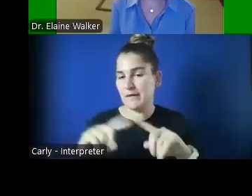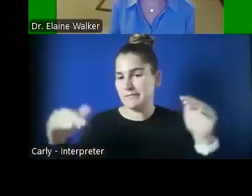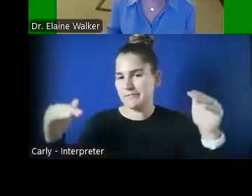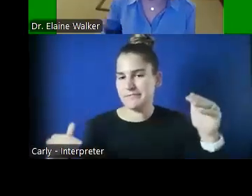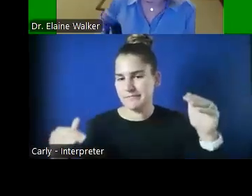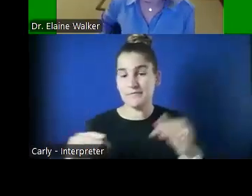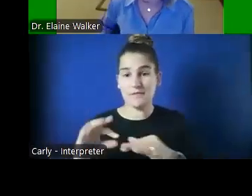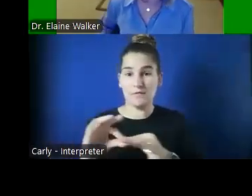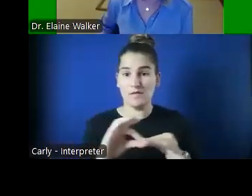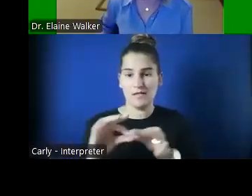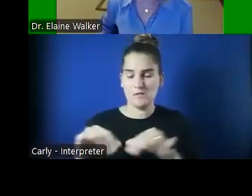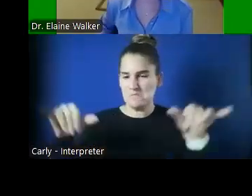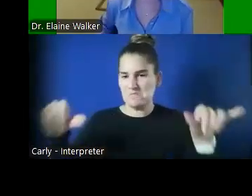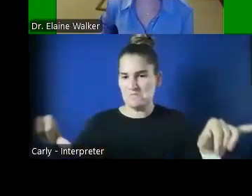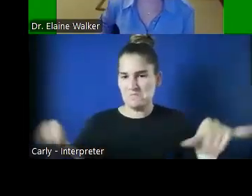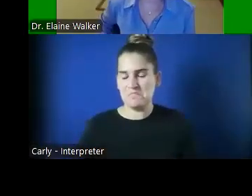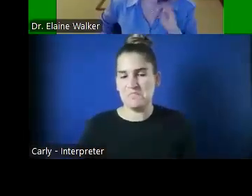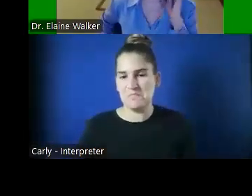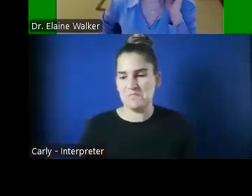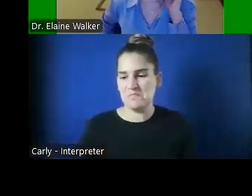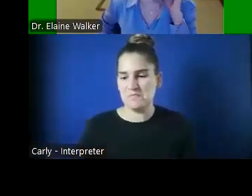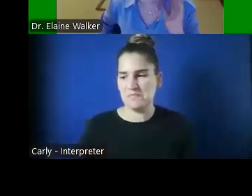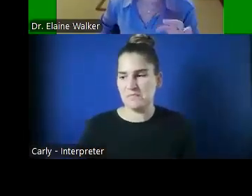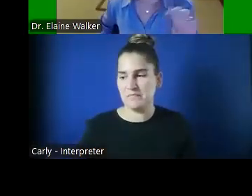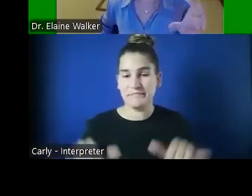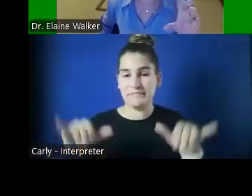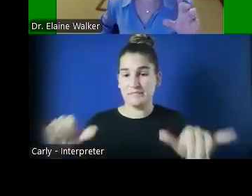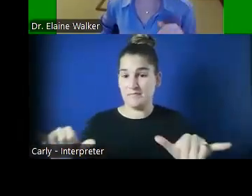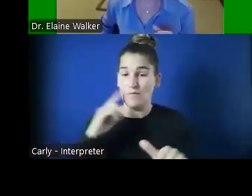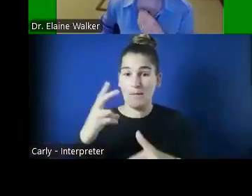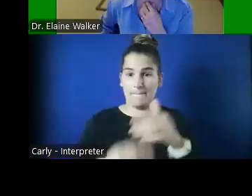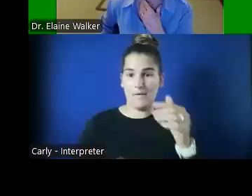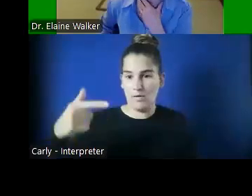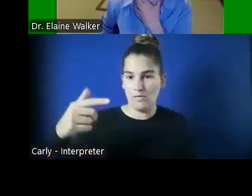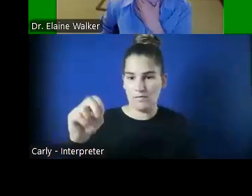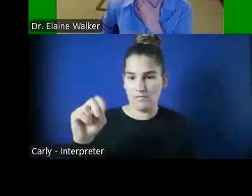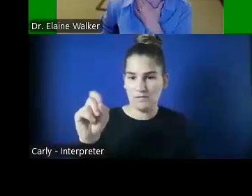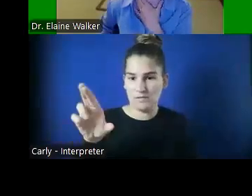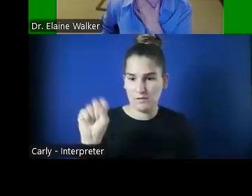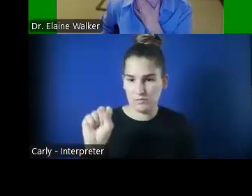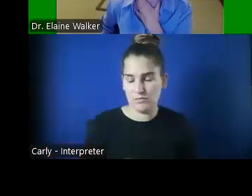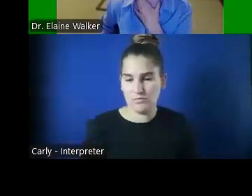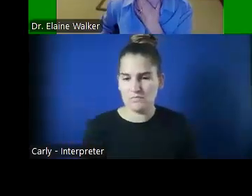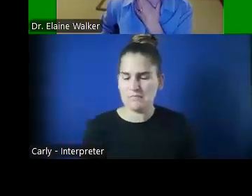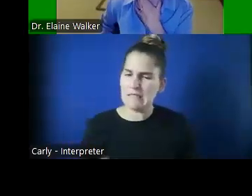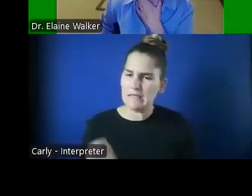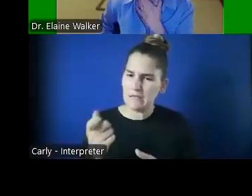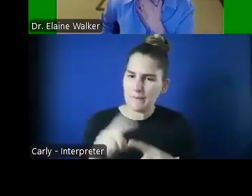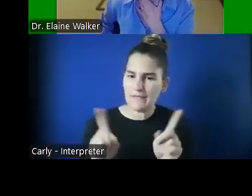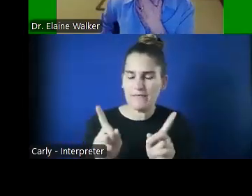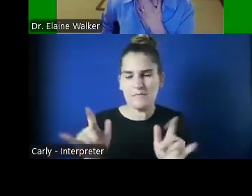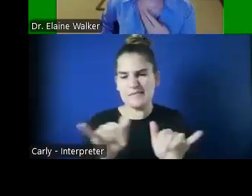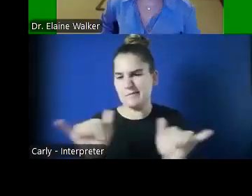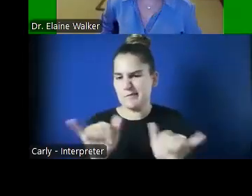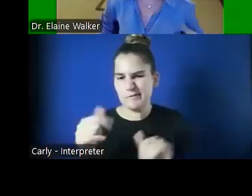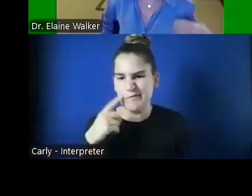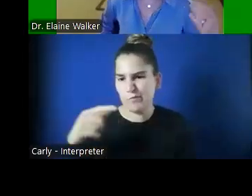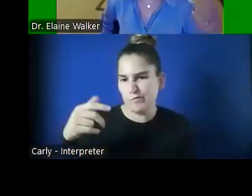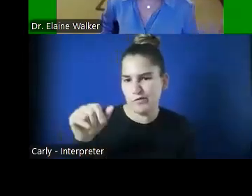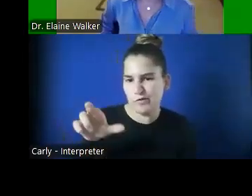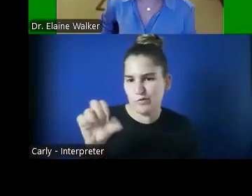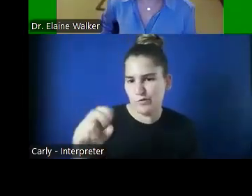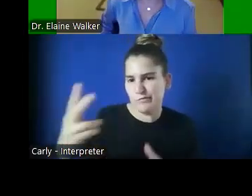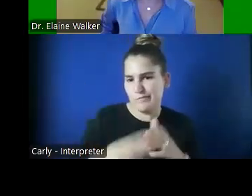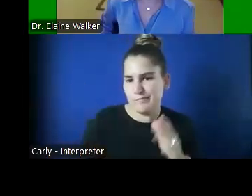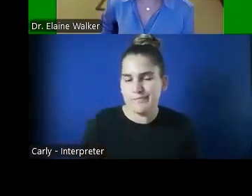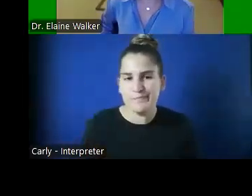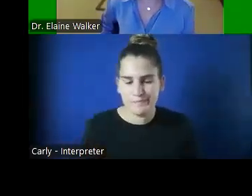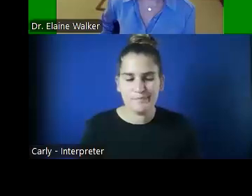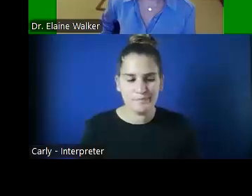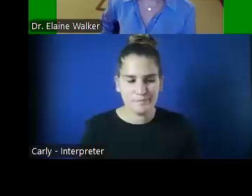held up um across Sexes although with slightly different uh Pathways um but what we can see here